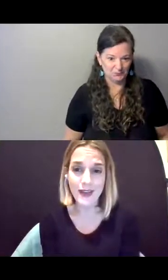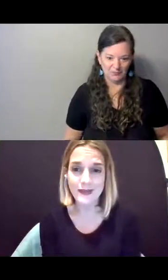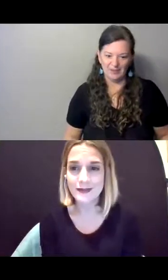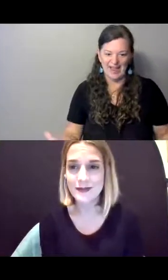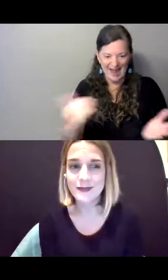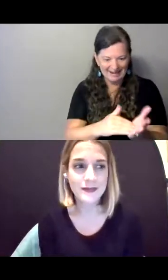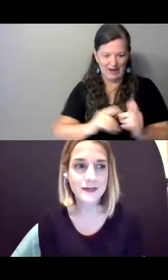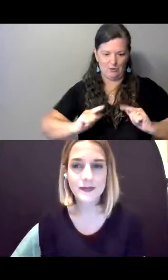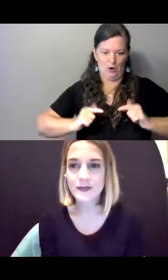Okay,